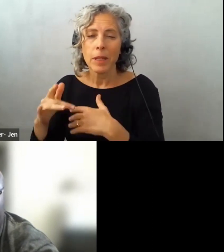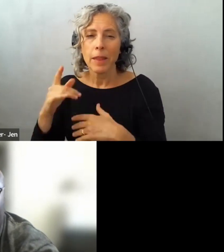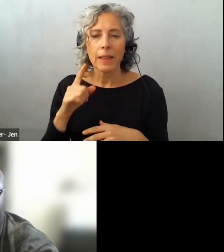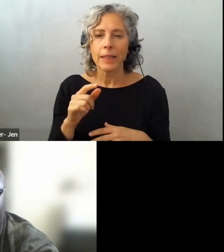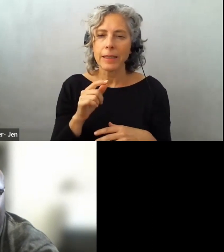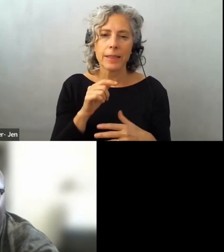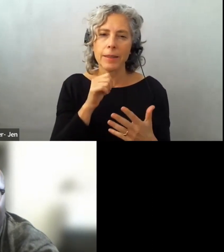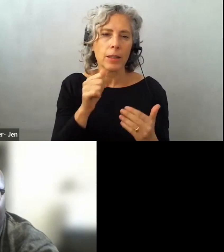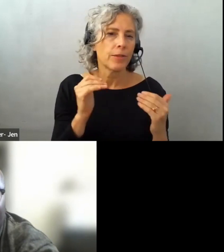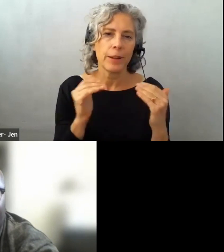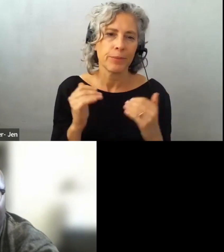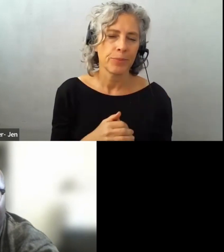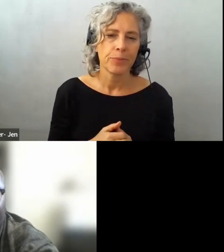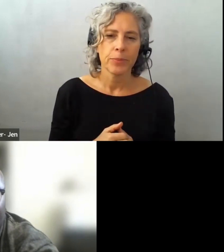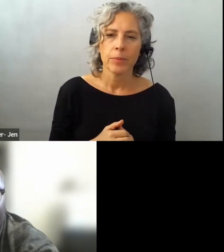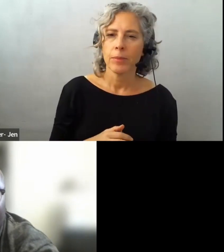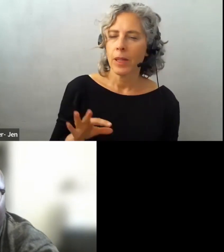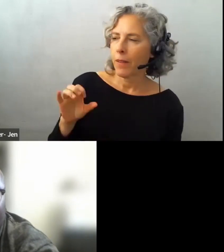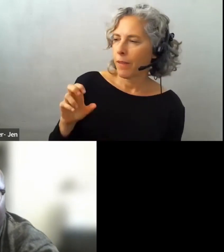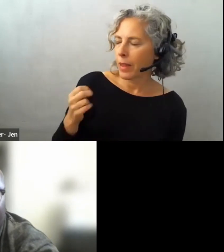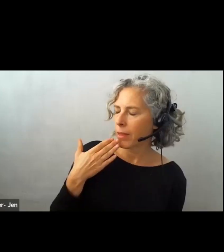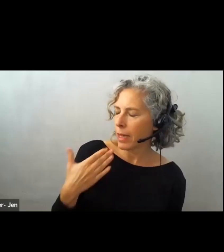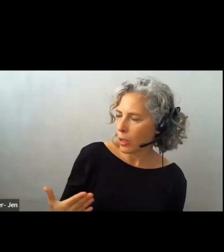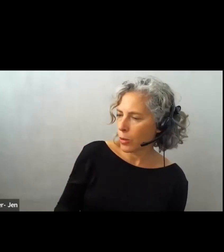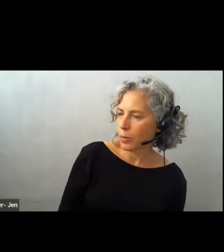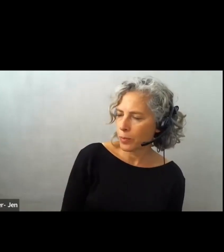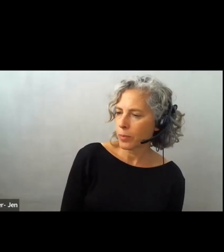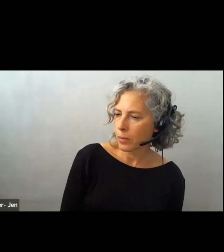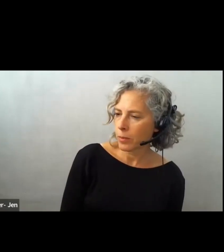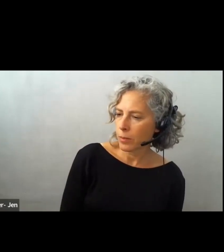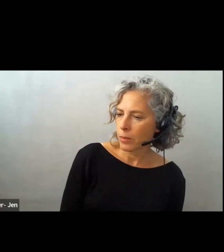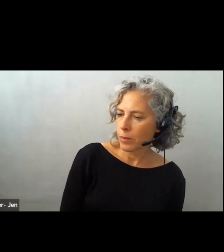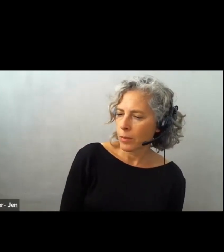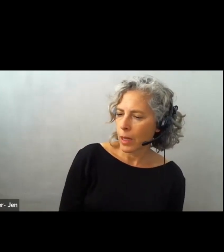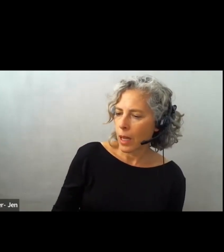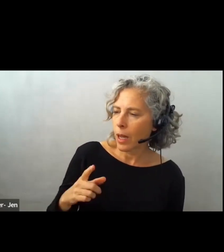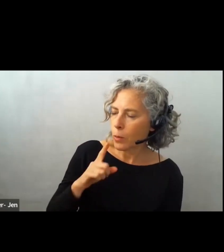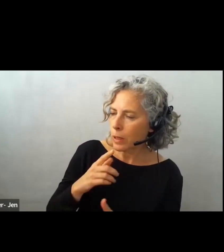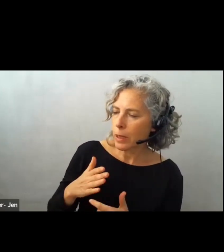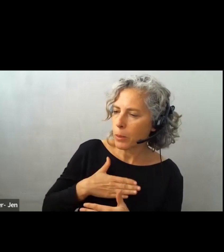you, felon you take us to you take us to a place of hope. And I really appreciate you having